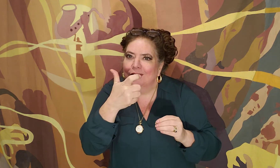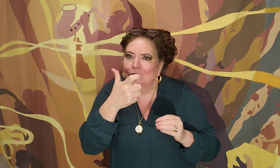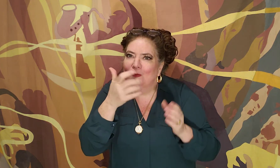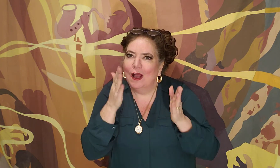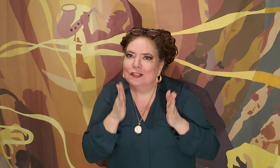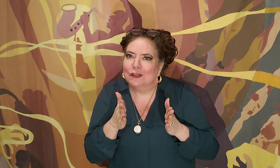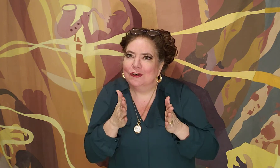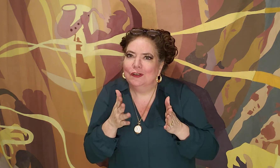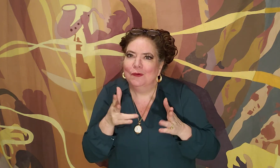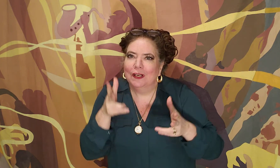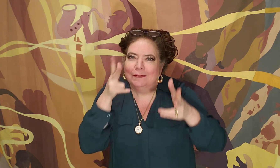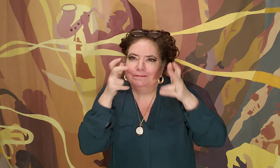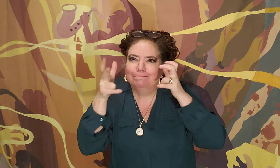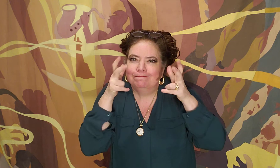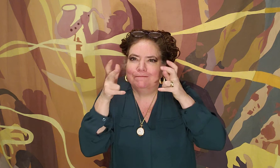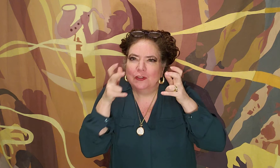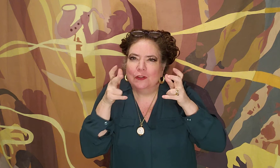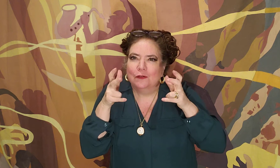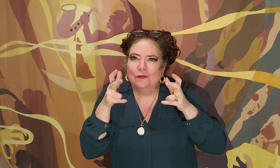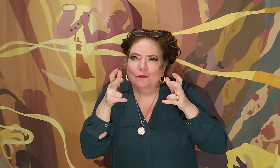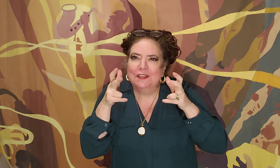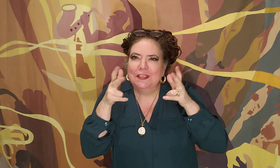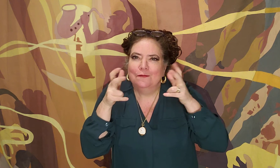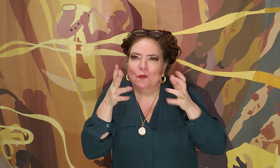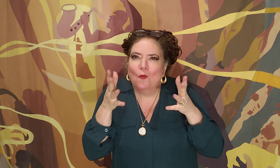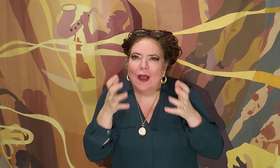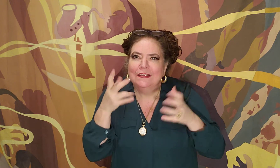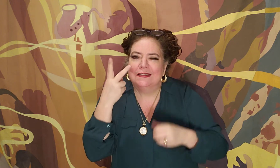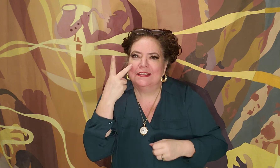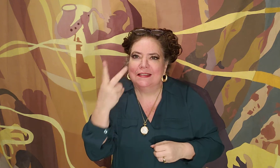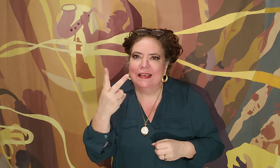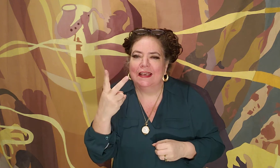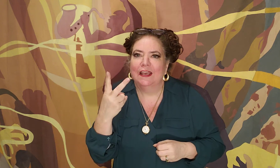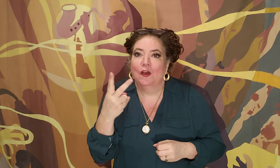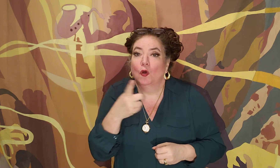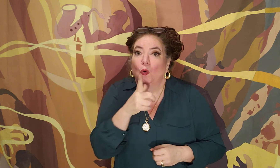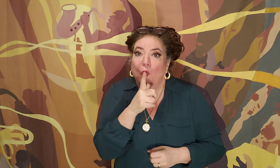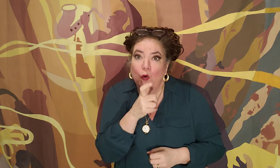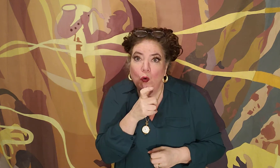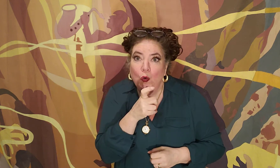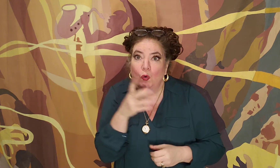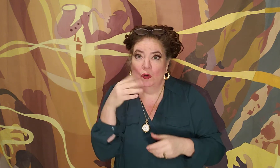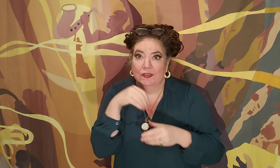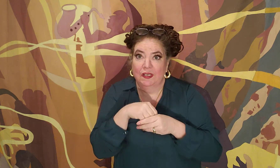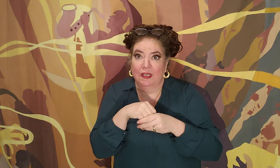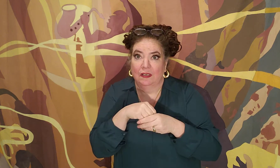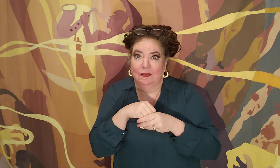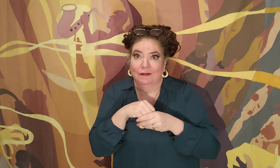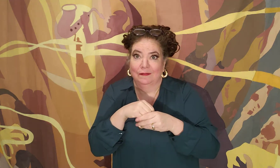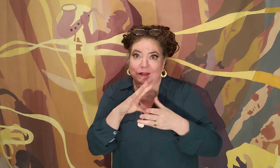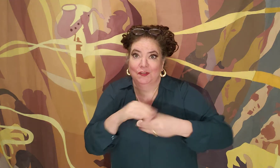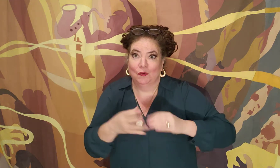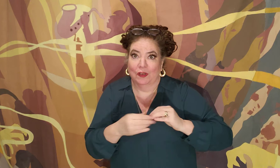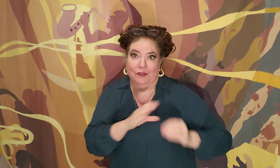your watcher, you want your receiver, wants to see who is in the story. So